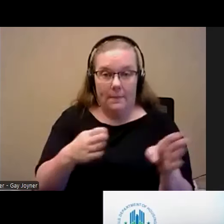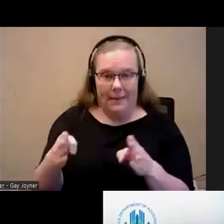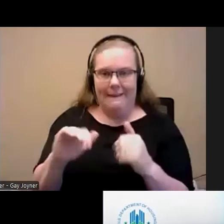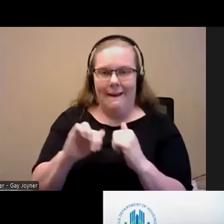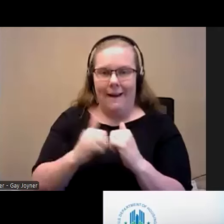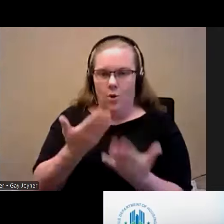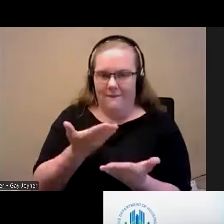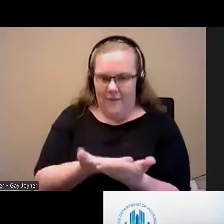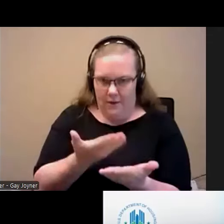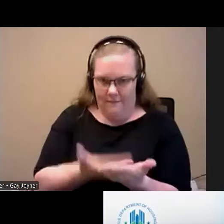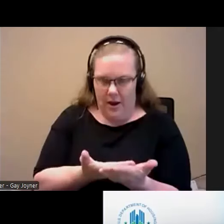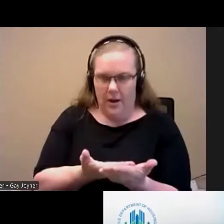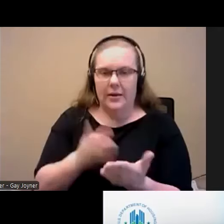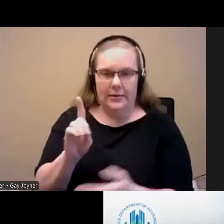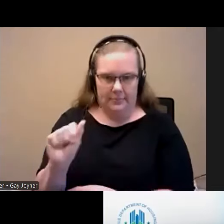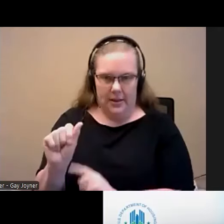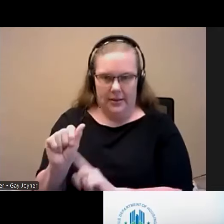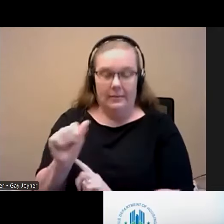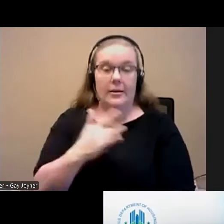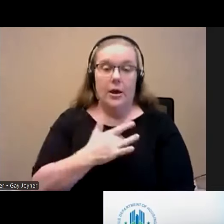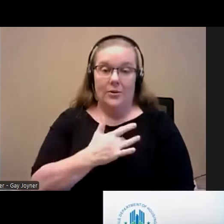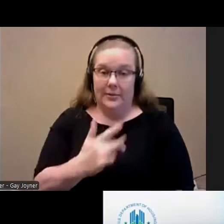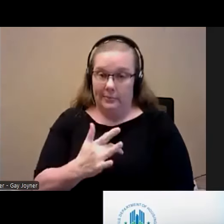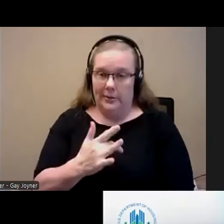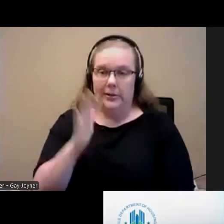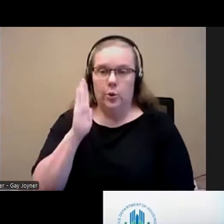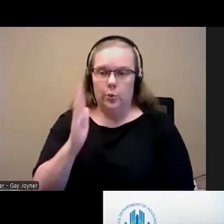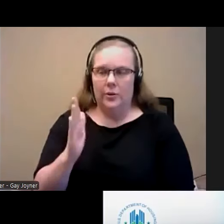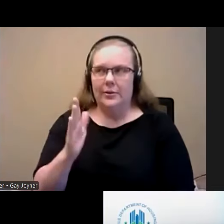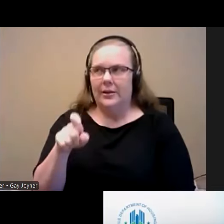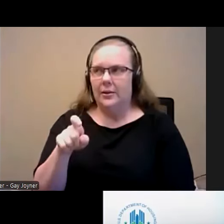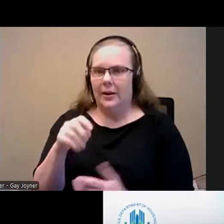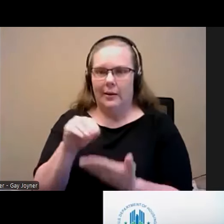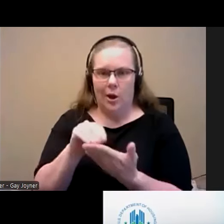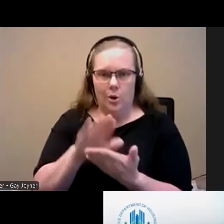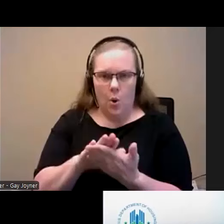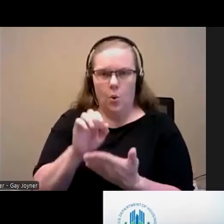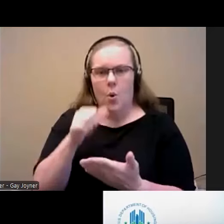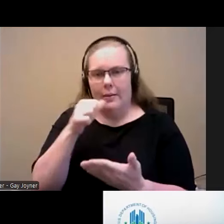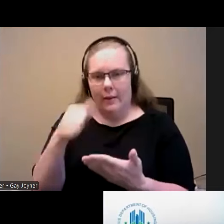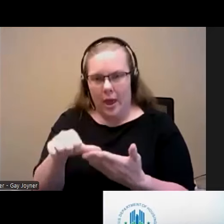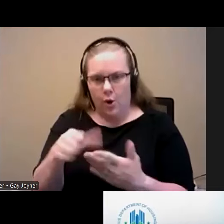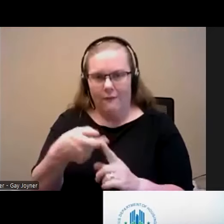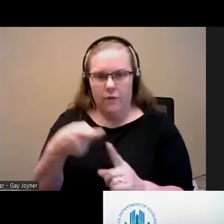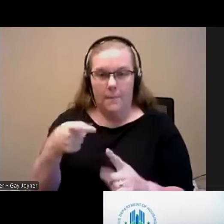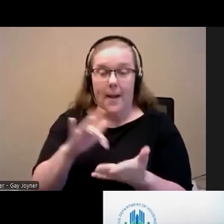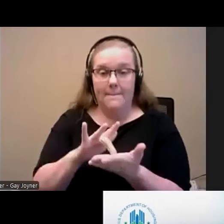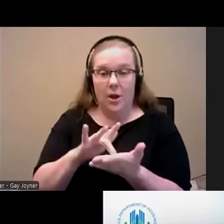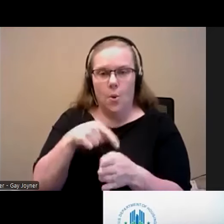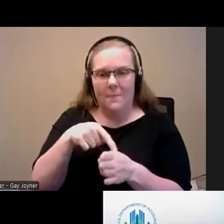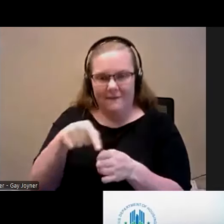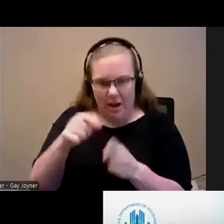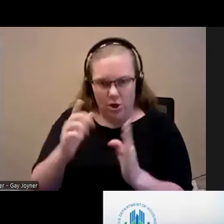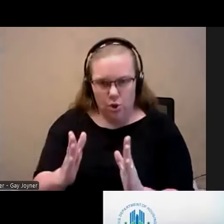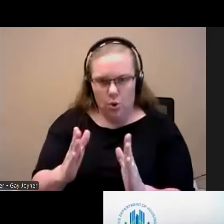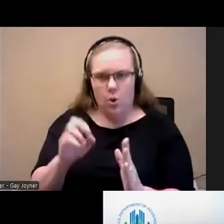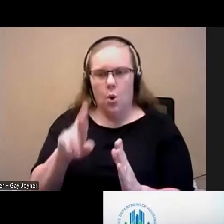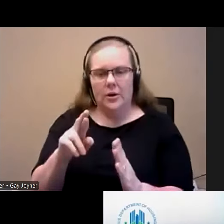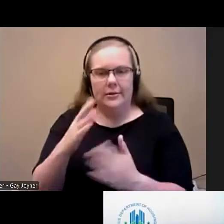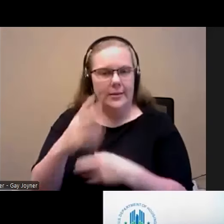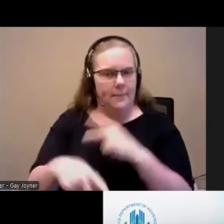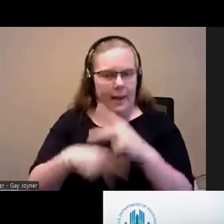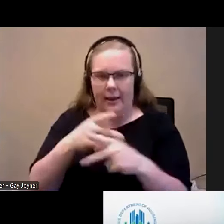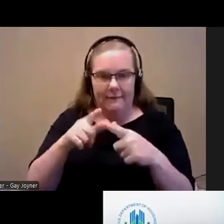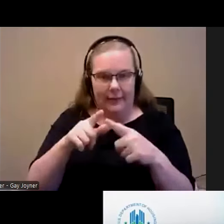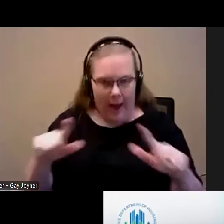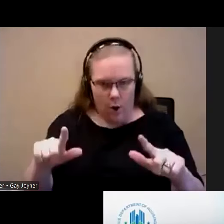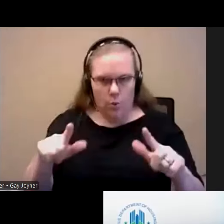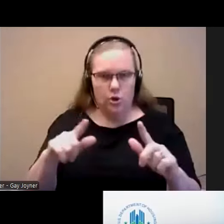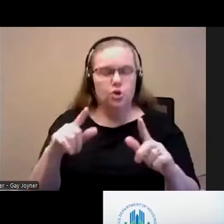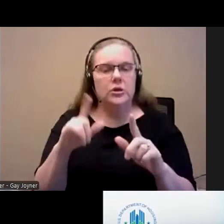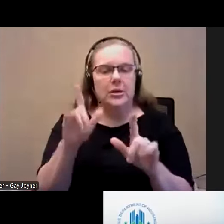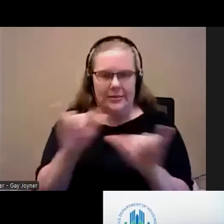status. Typically, it is a note or letter from a medical professional or something similar to that.